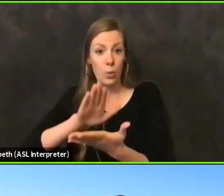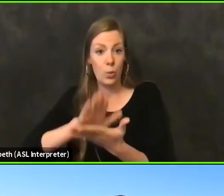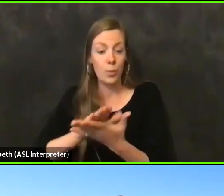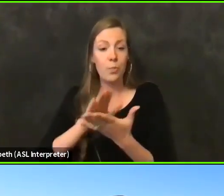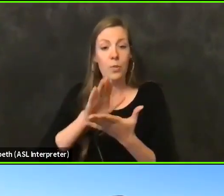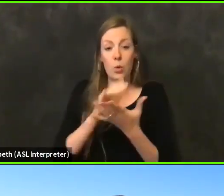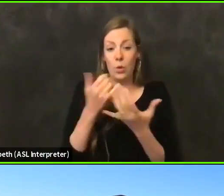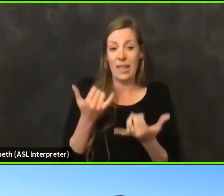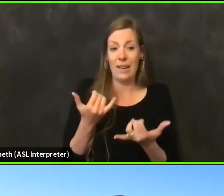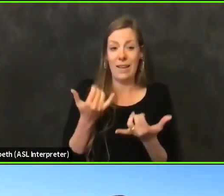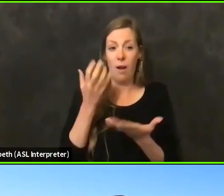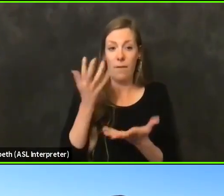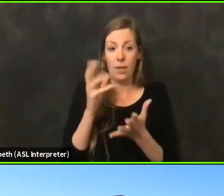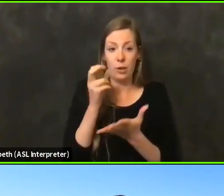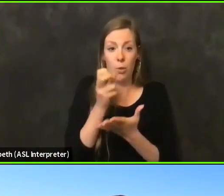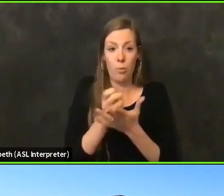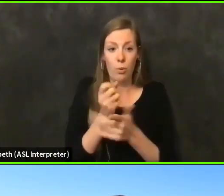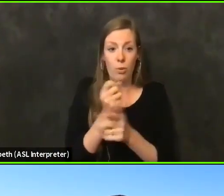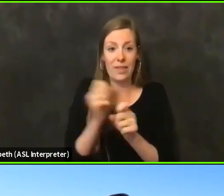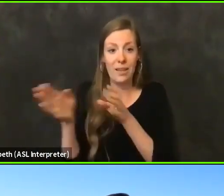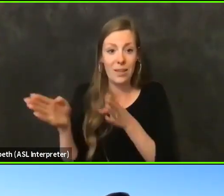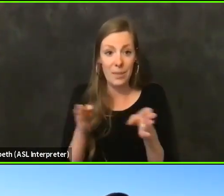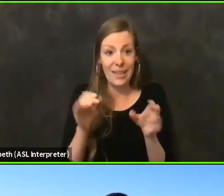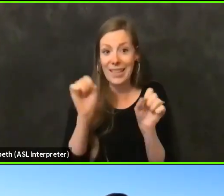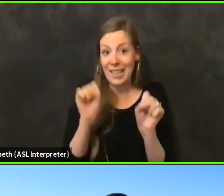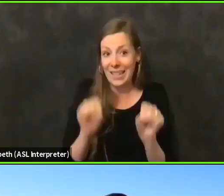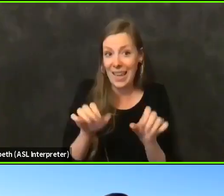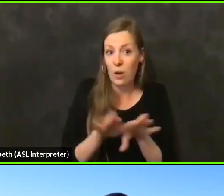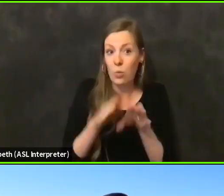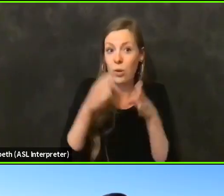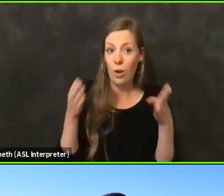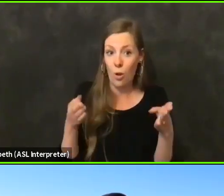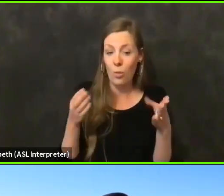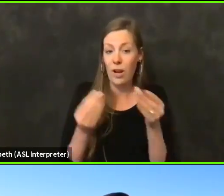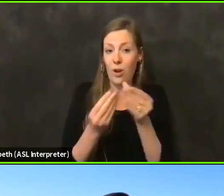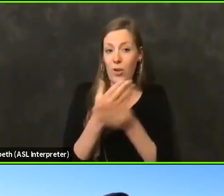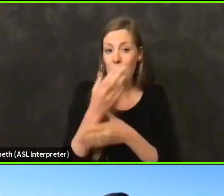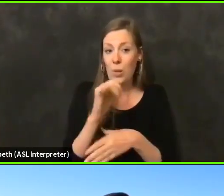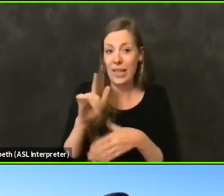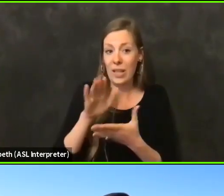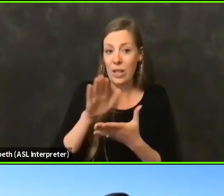plans and can reopen are the Spring Hill School District, Christian Academy,